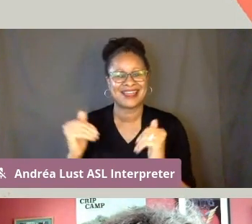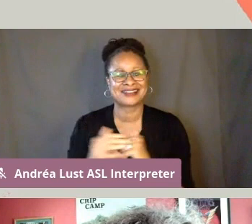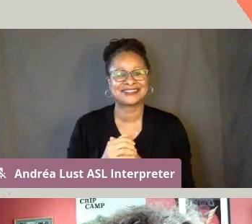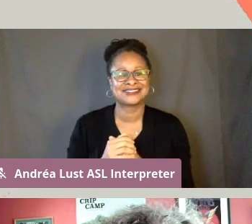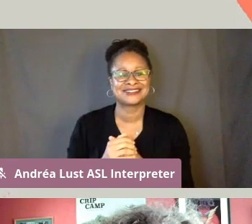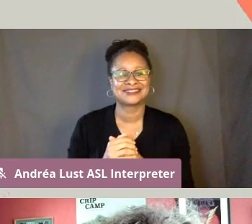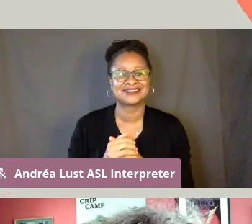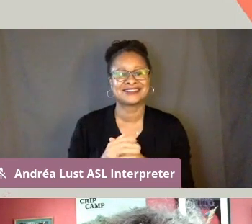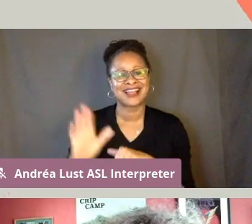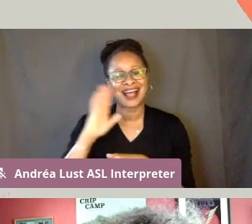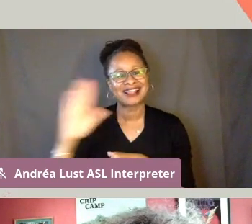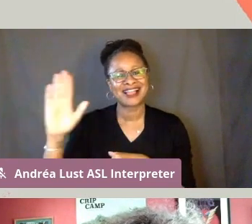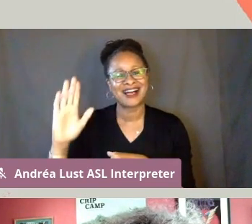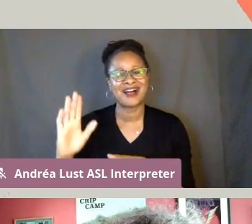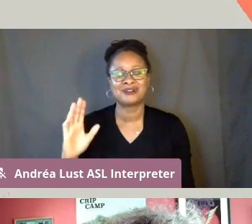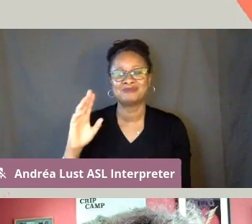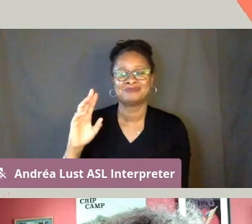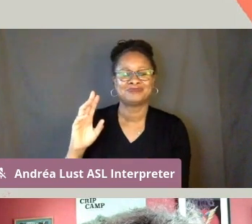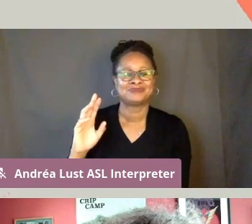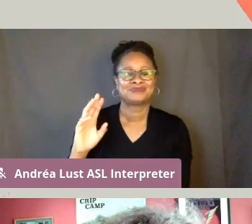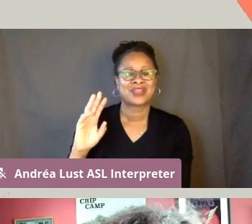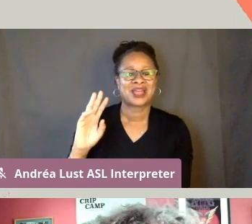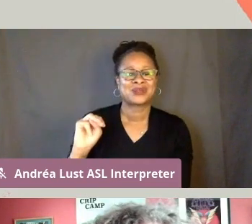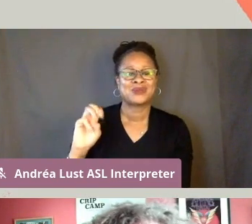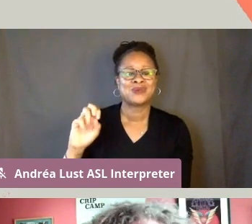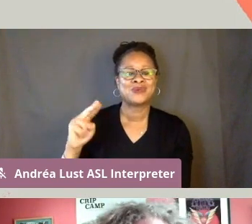Hi. I'm Nicole Newnham.